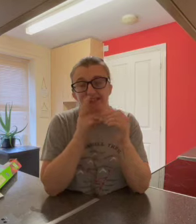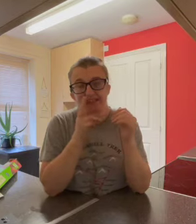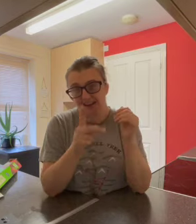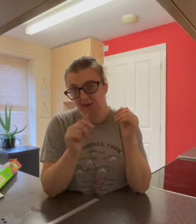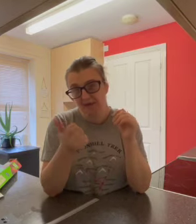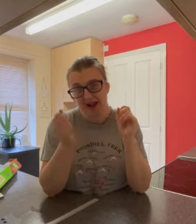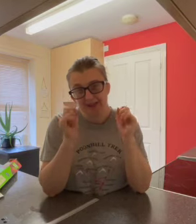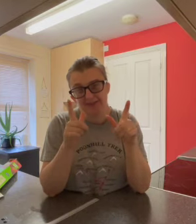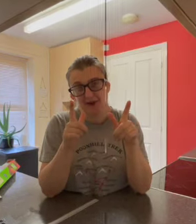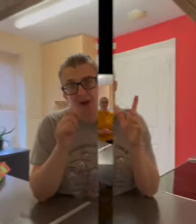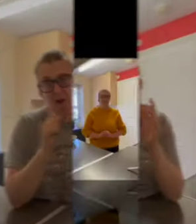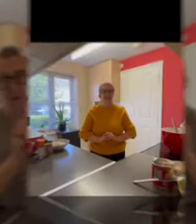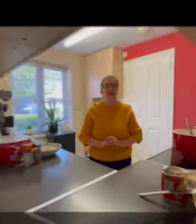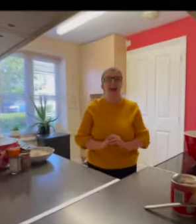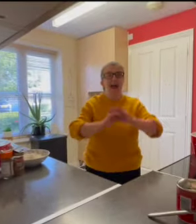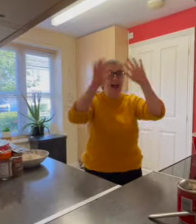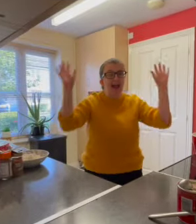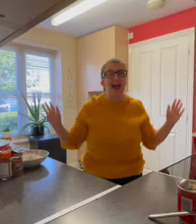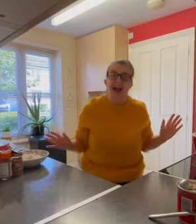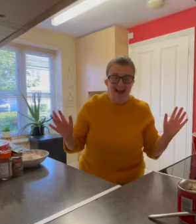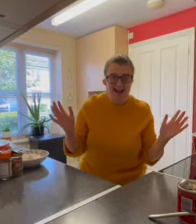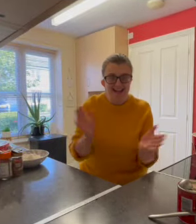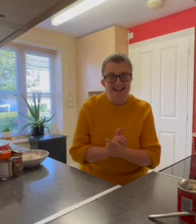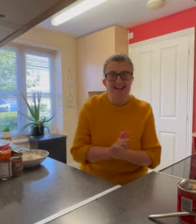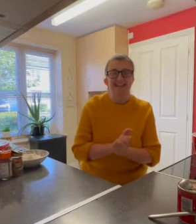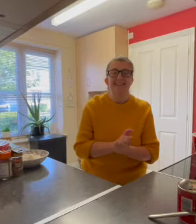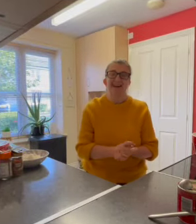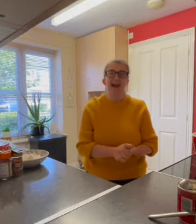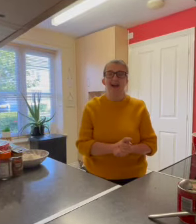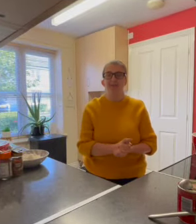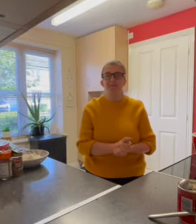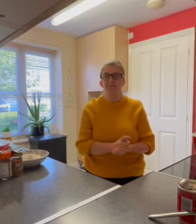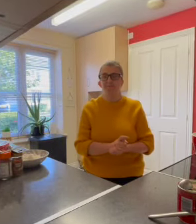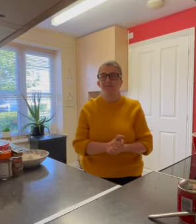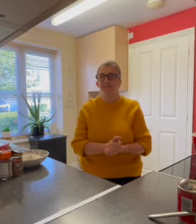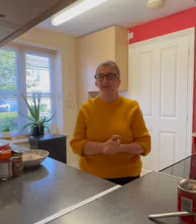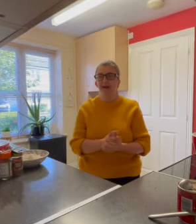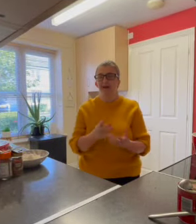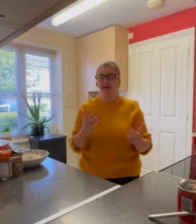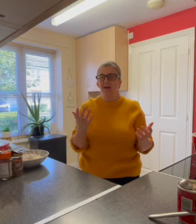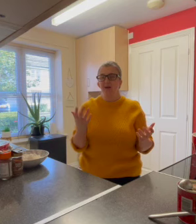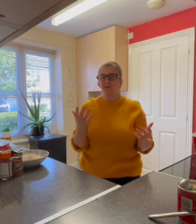see you on next part. Hi, erm...